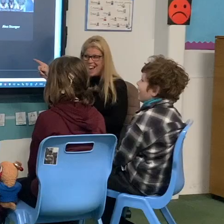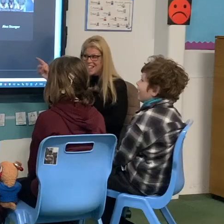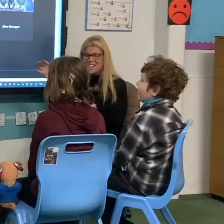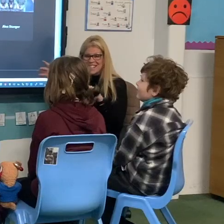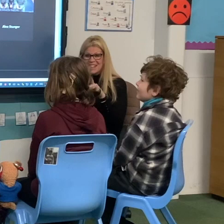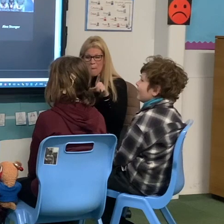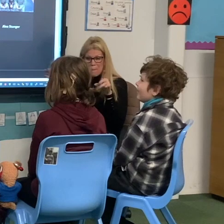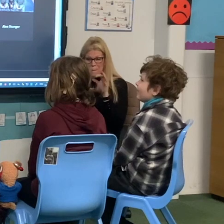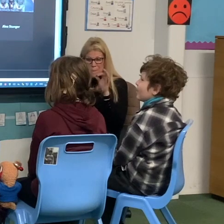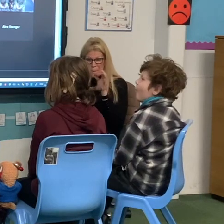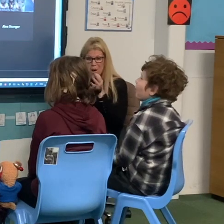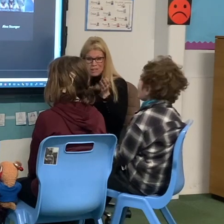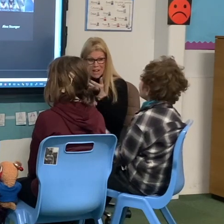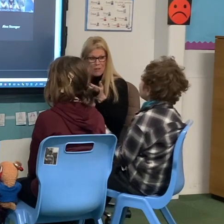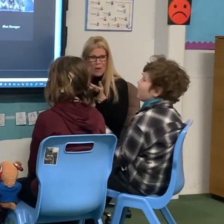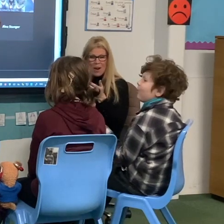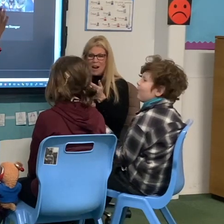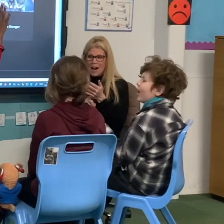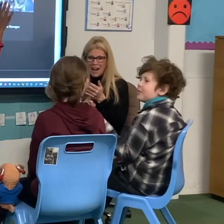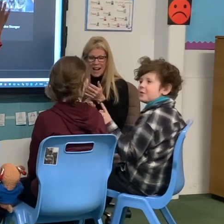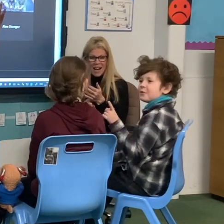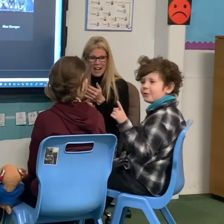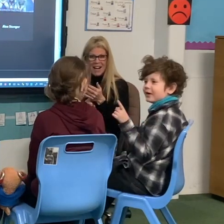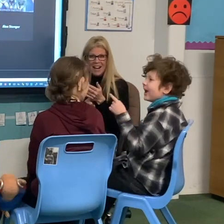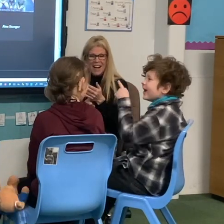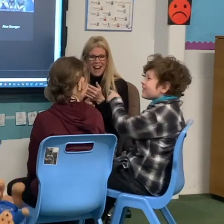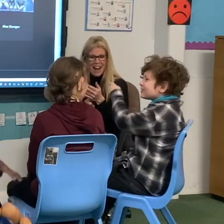That's the same school. Wait, wait, wait, wait.